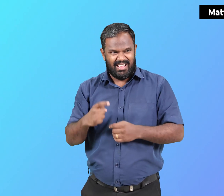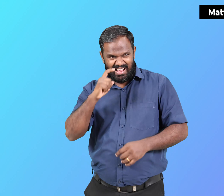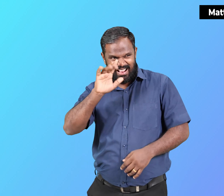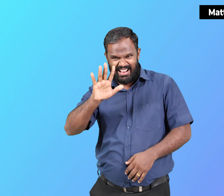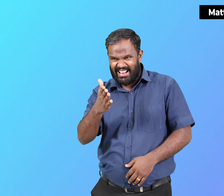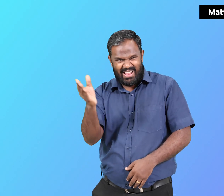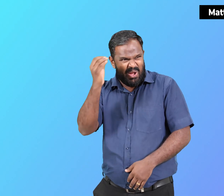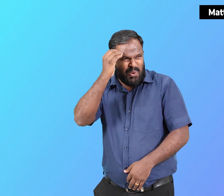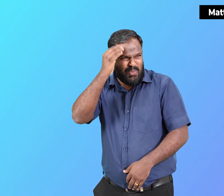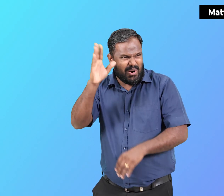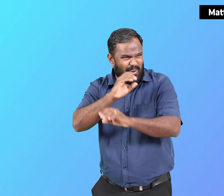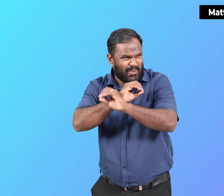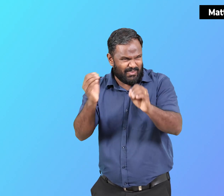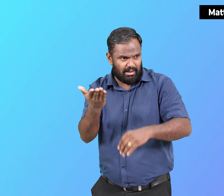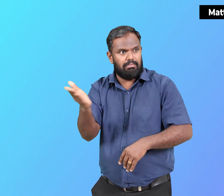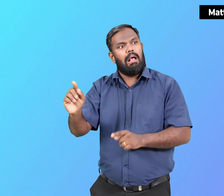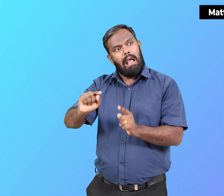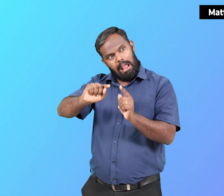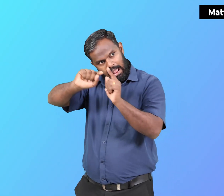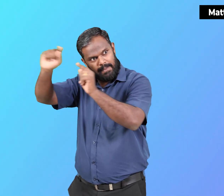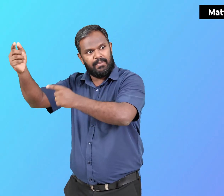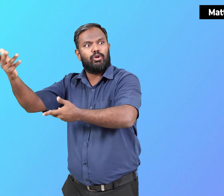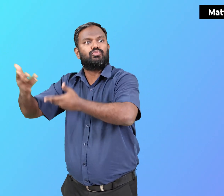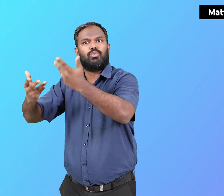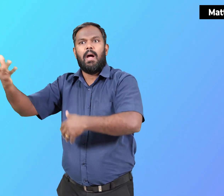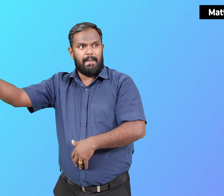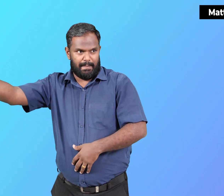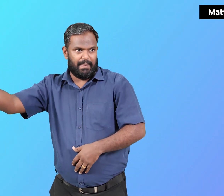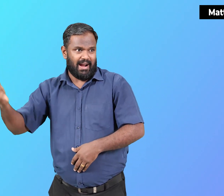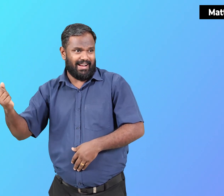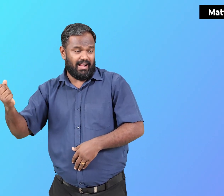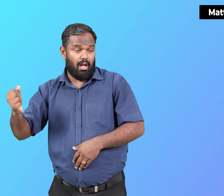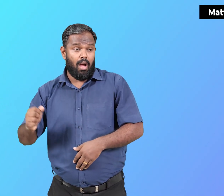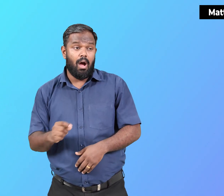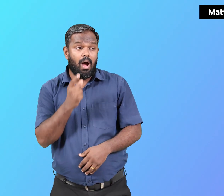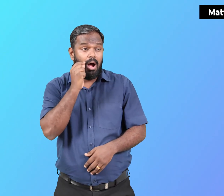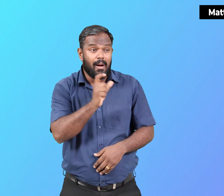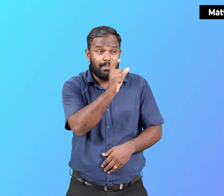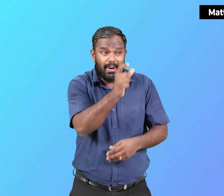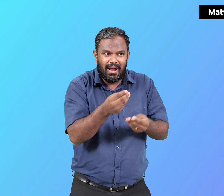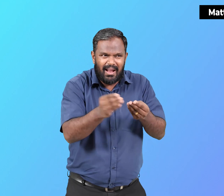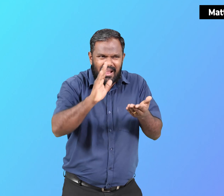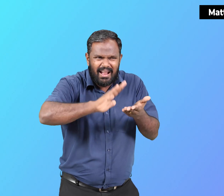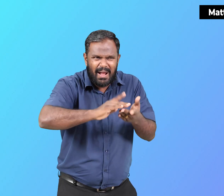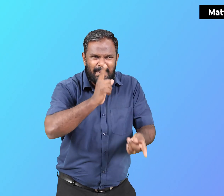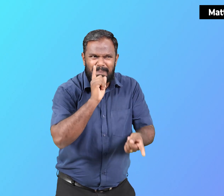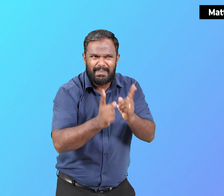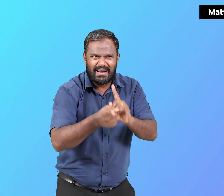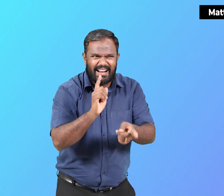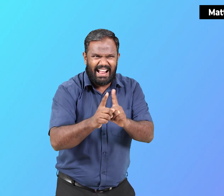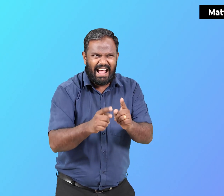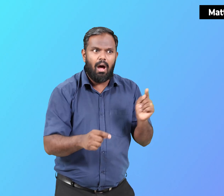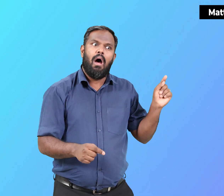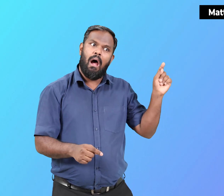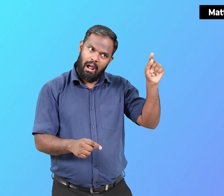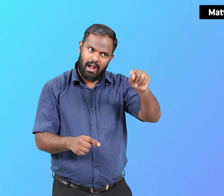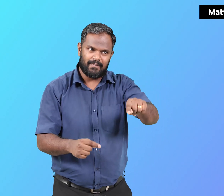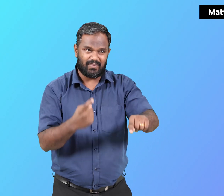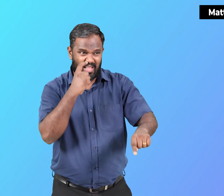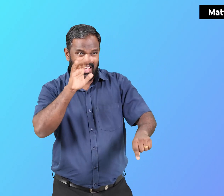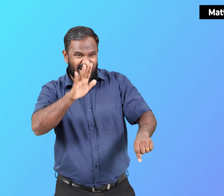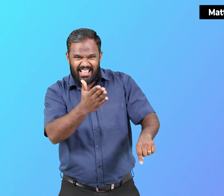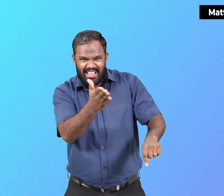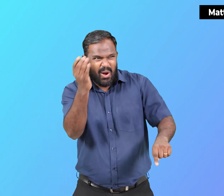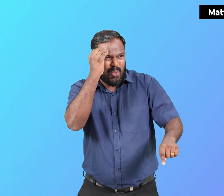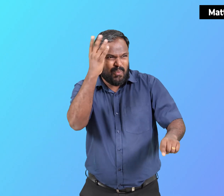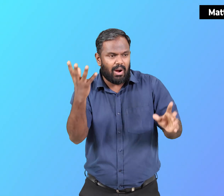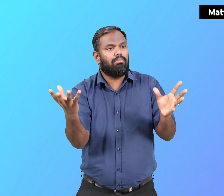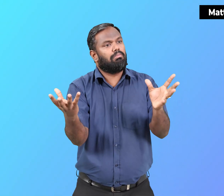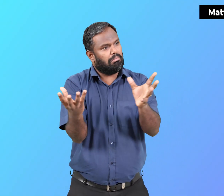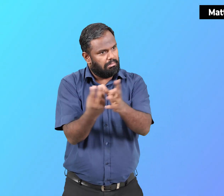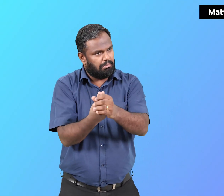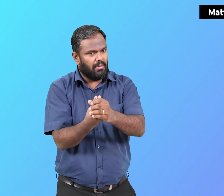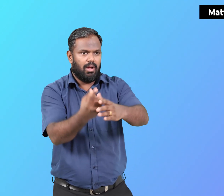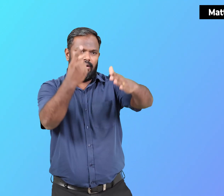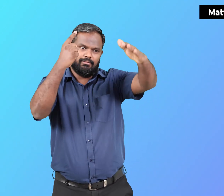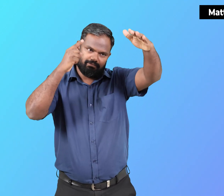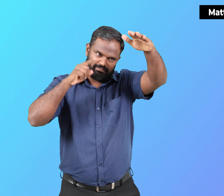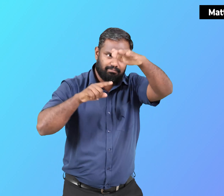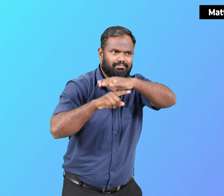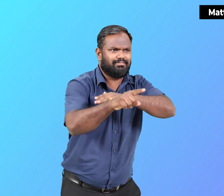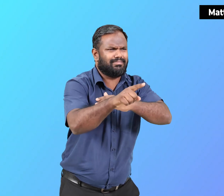“So the foolish girls went to buy oil. While they were gone, the bridegroom came.